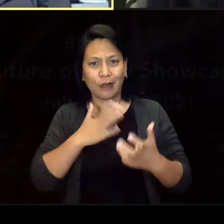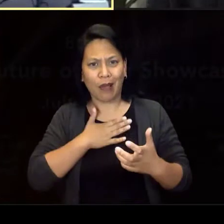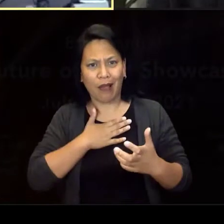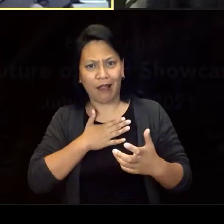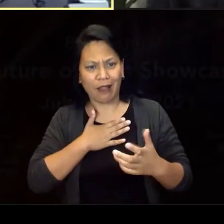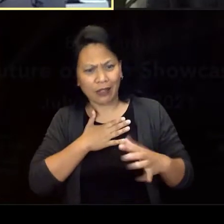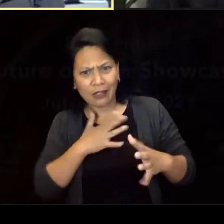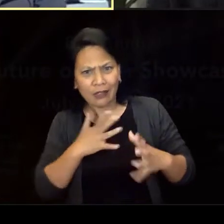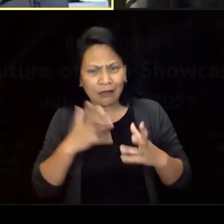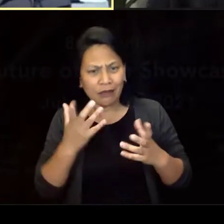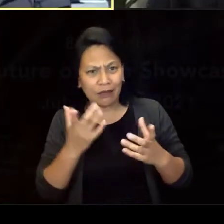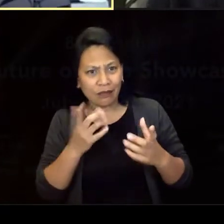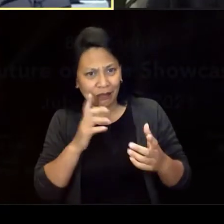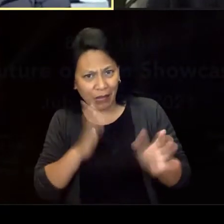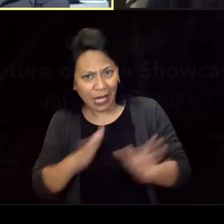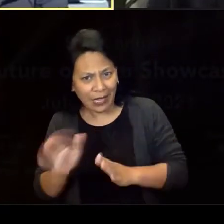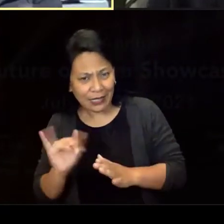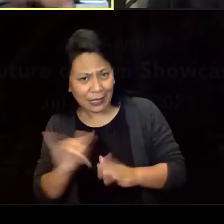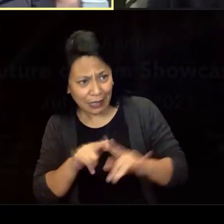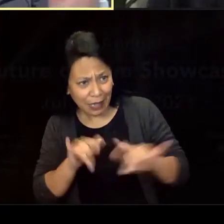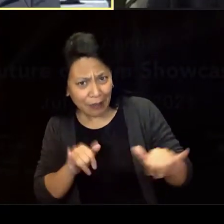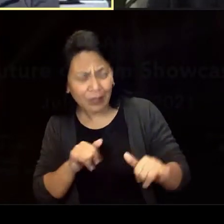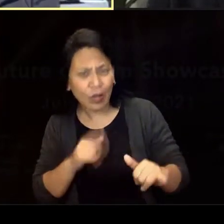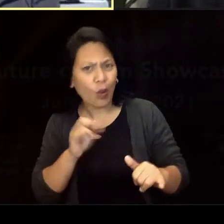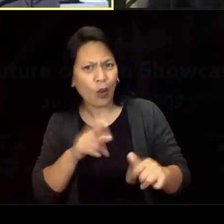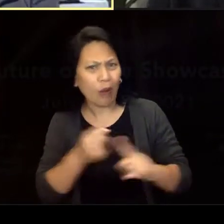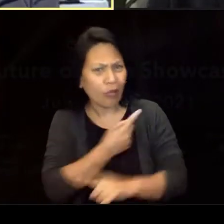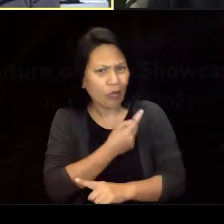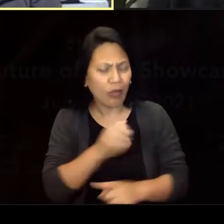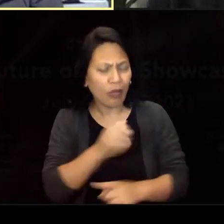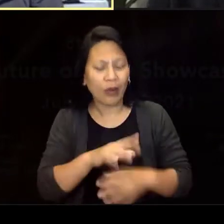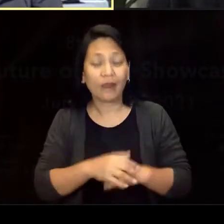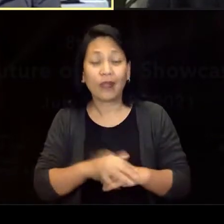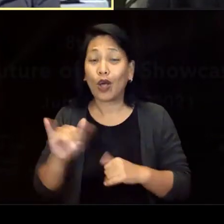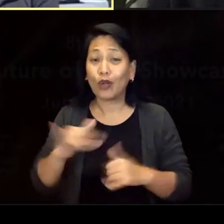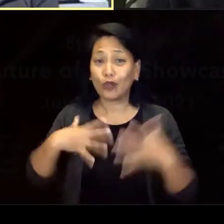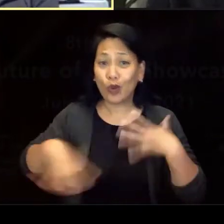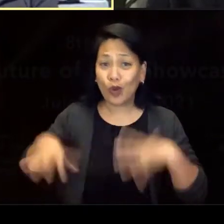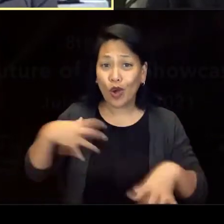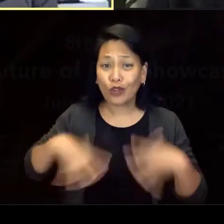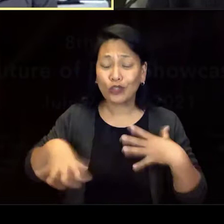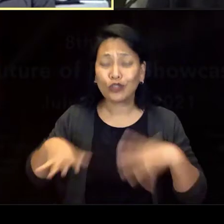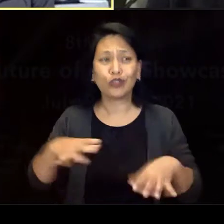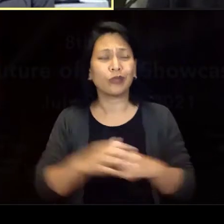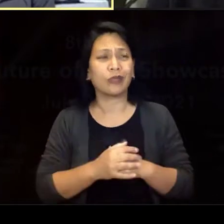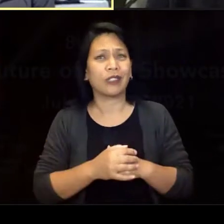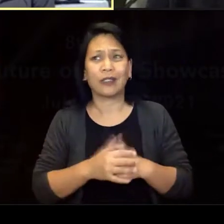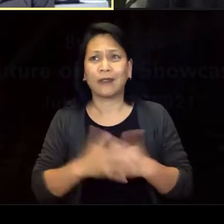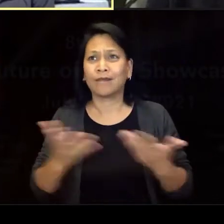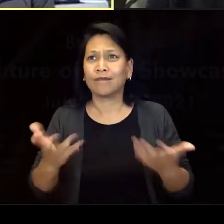But I'm also talking to people like I'm talking to the costumes and wardrobe, like I'm talking to,